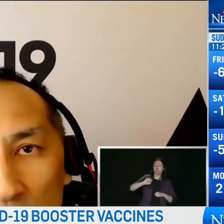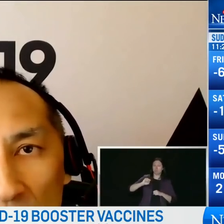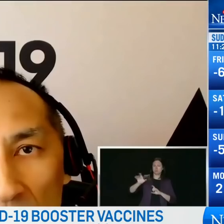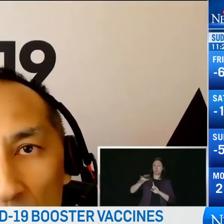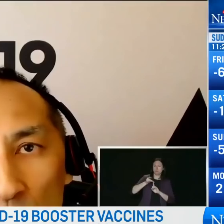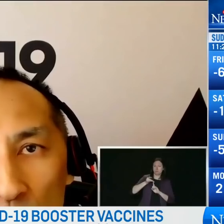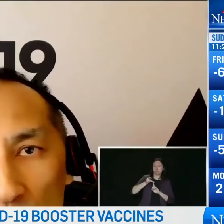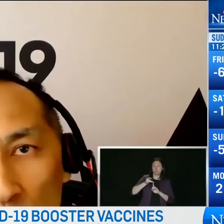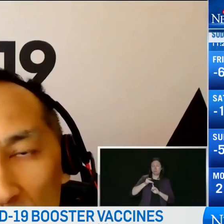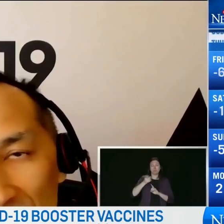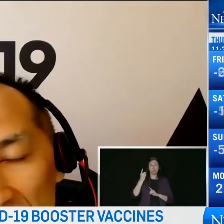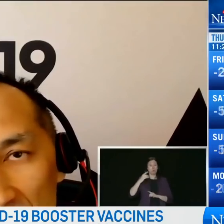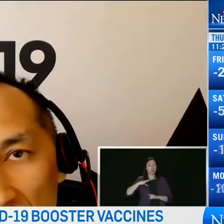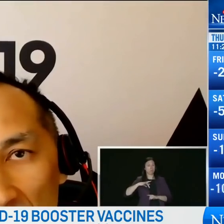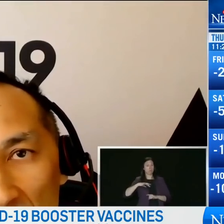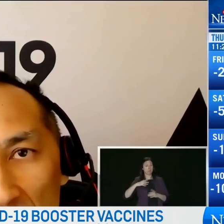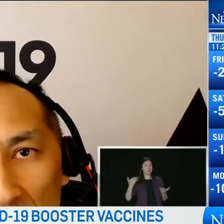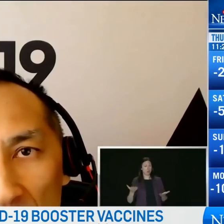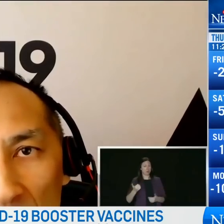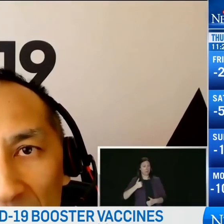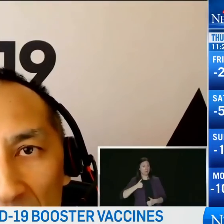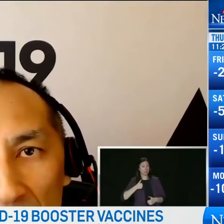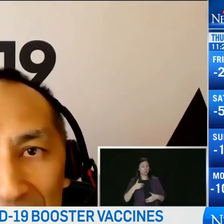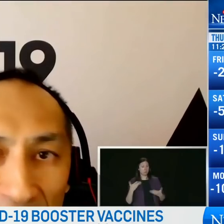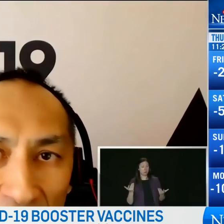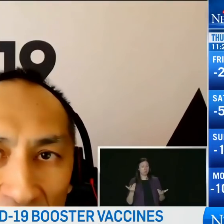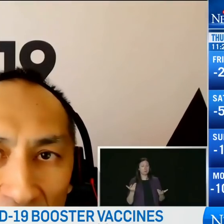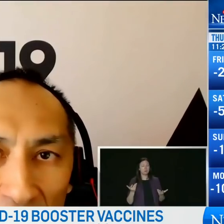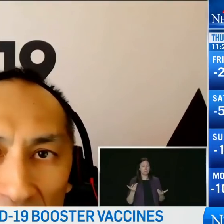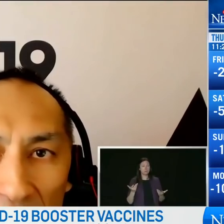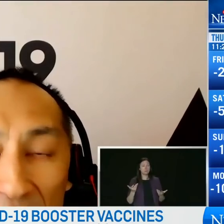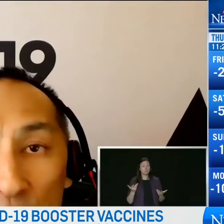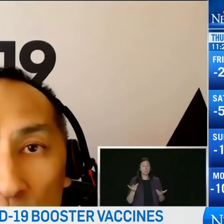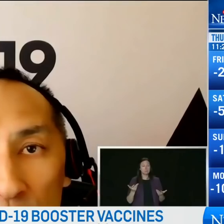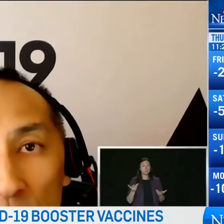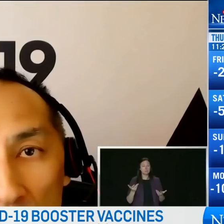SHOTS WERE CLOSER TOGETHER AND